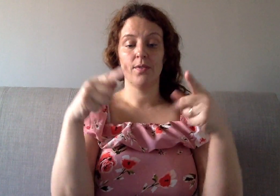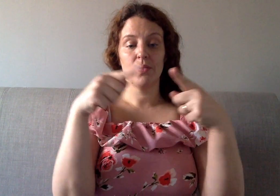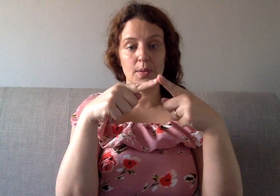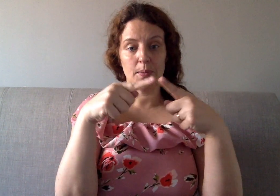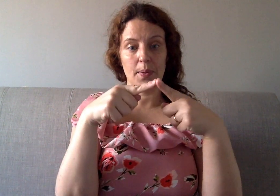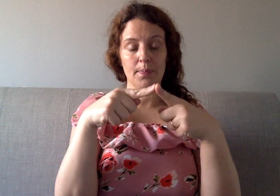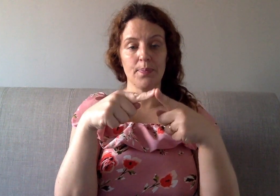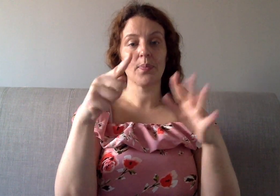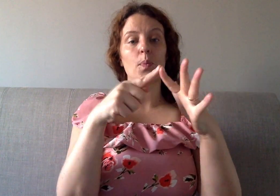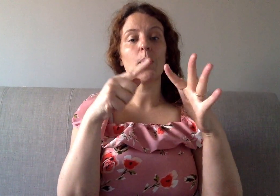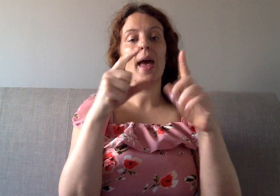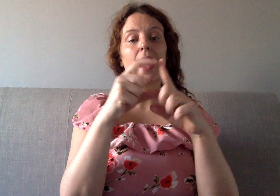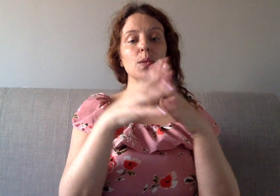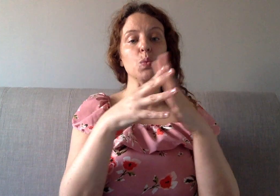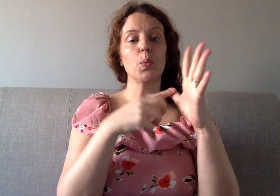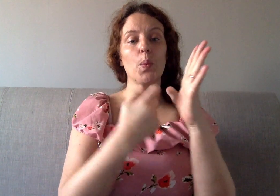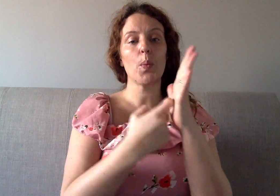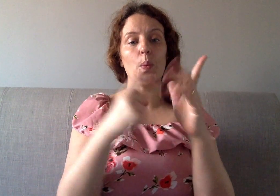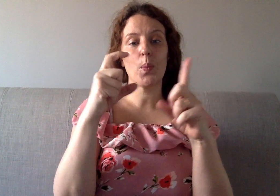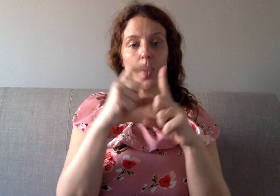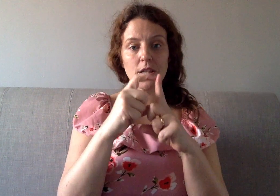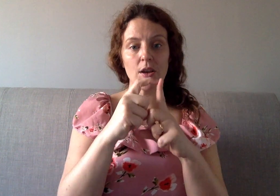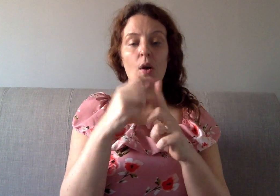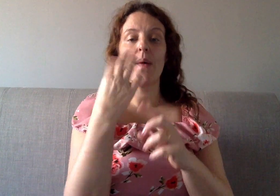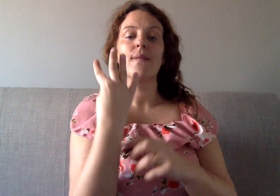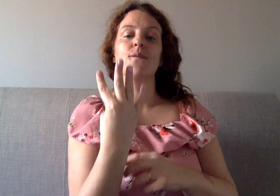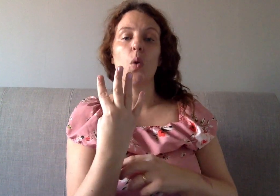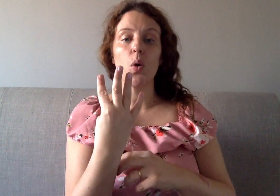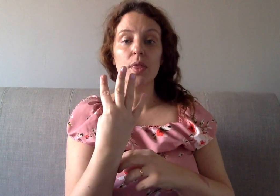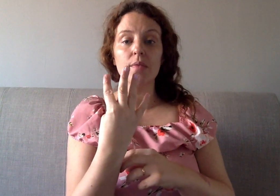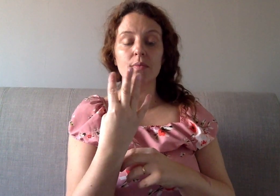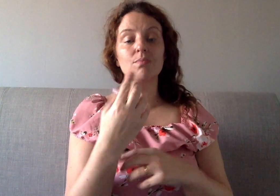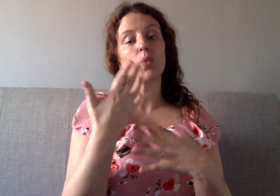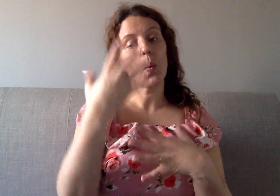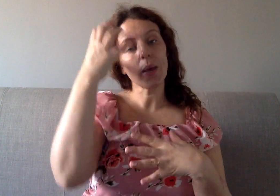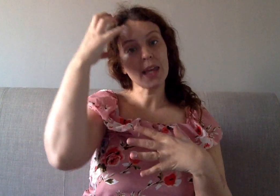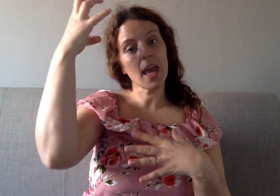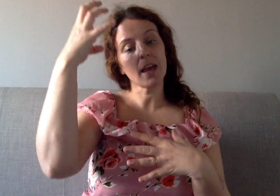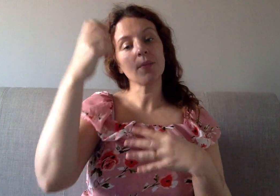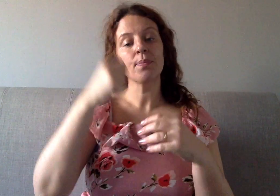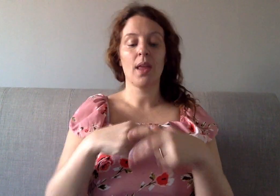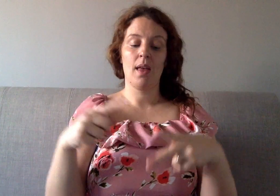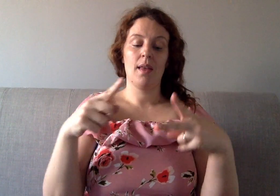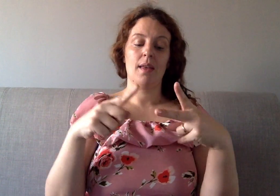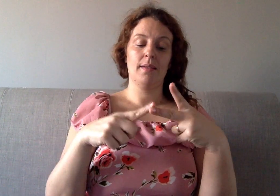Edward 4th who was King.